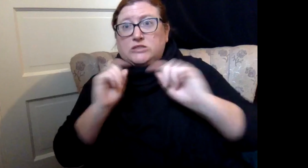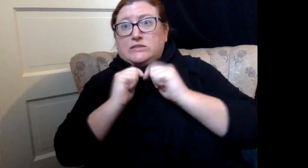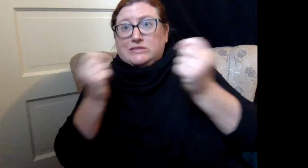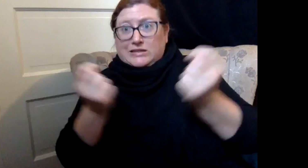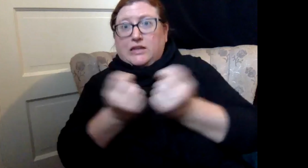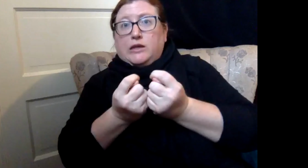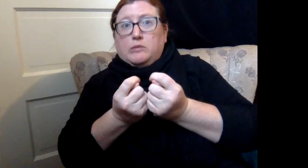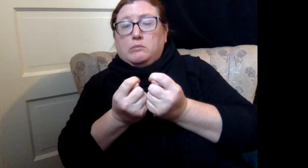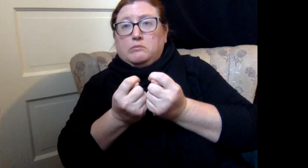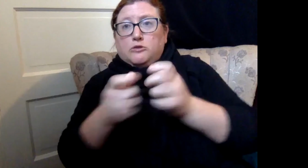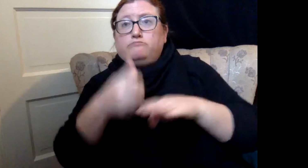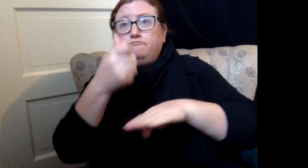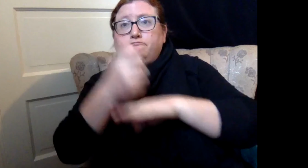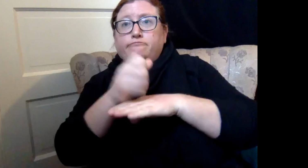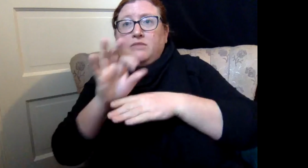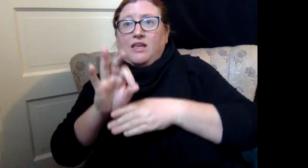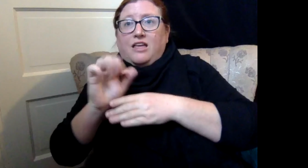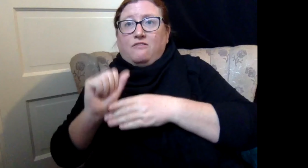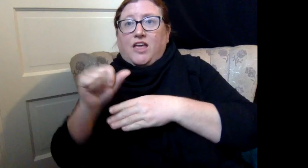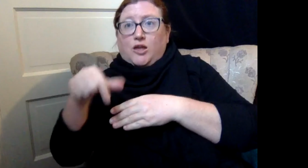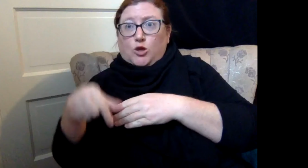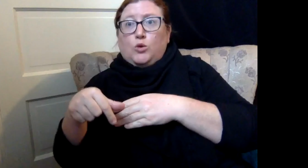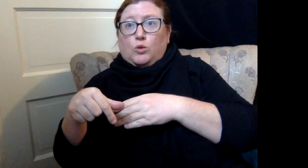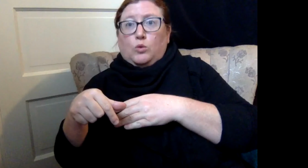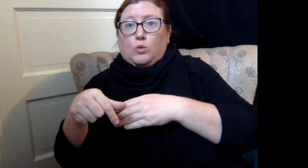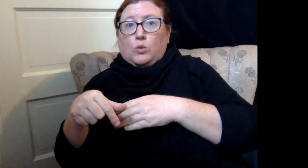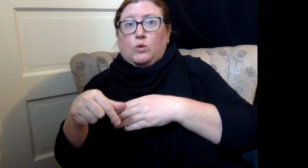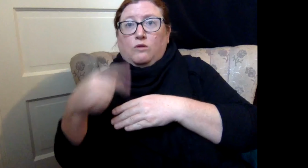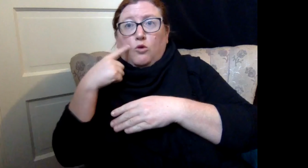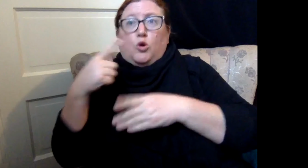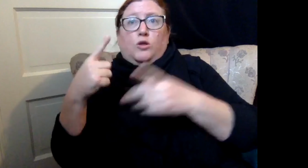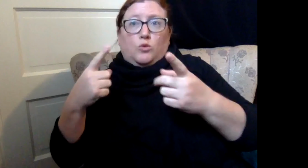» Great, thank you. I have asked the communications team